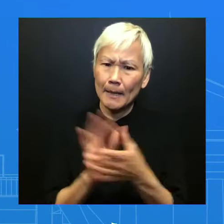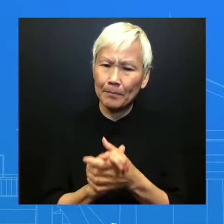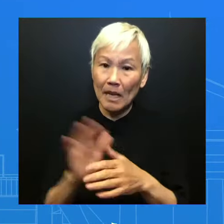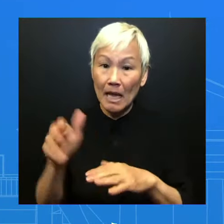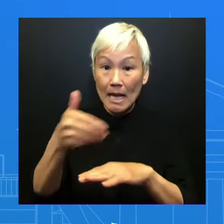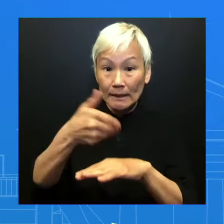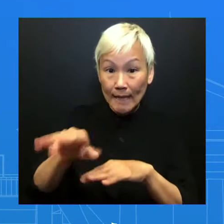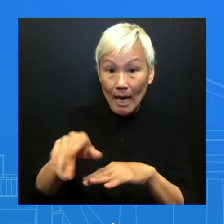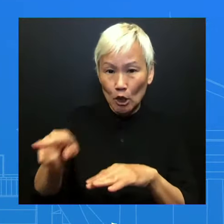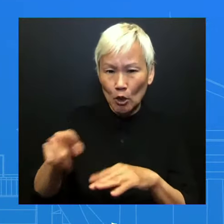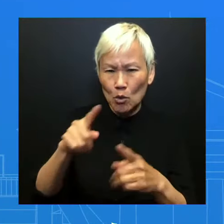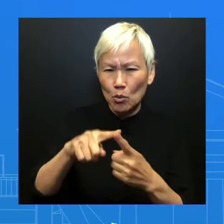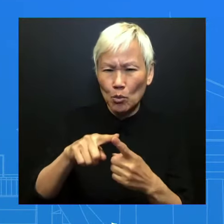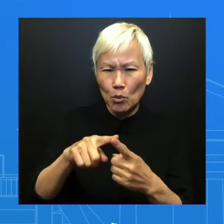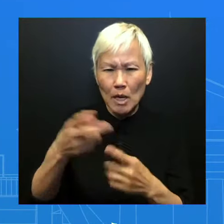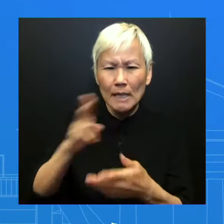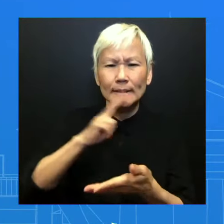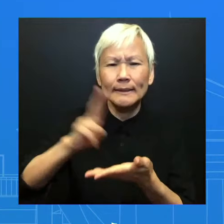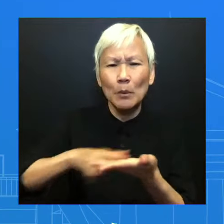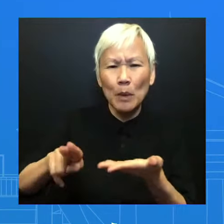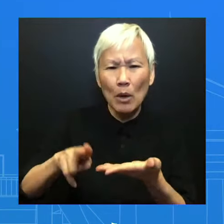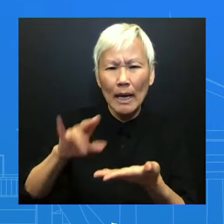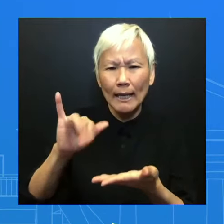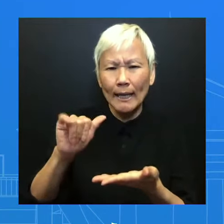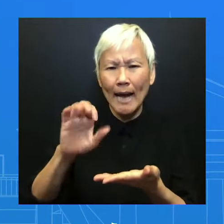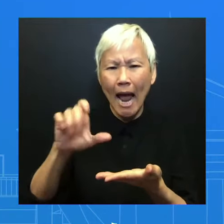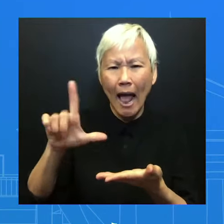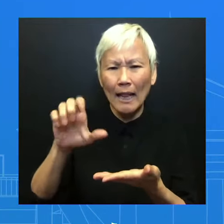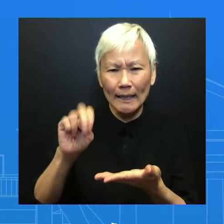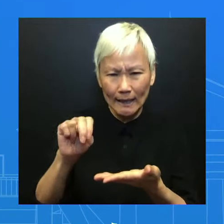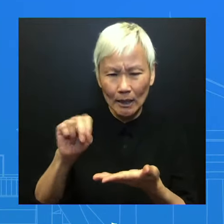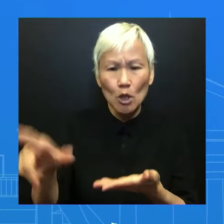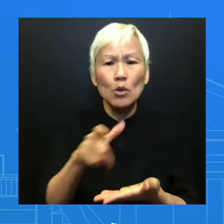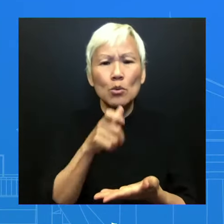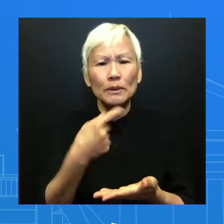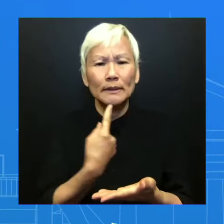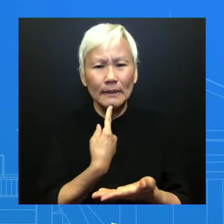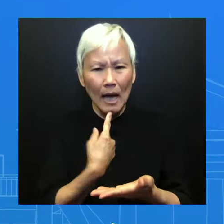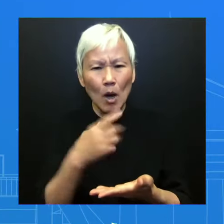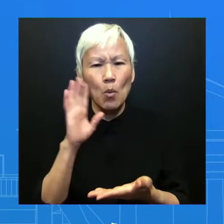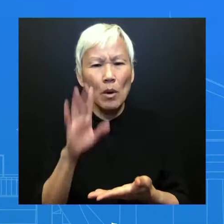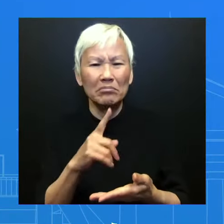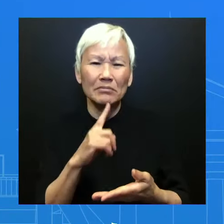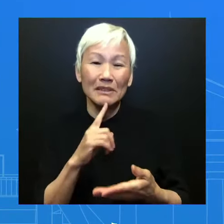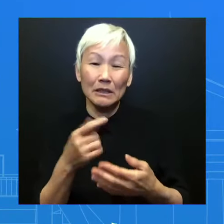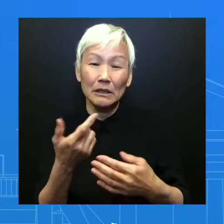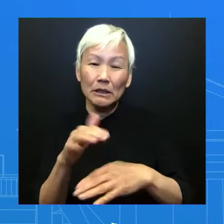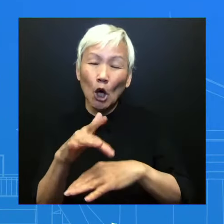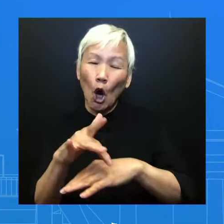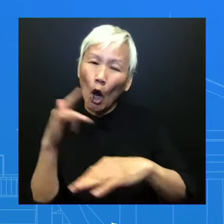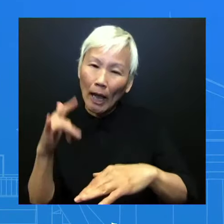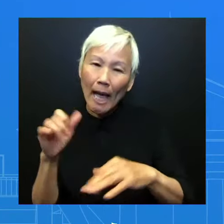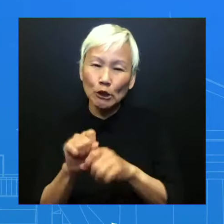who has said that it would be as early as June 1st. And -- and today said -- and then recently said